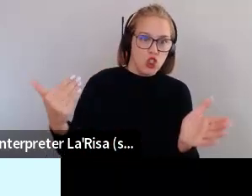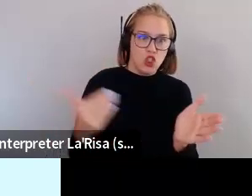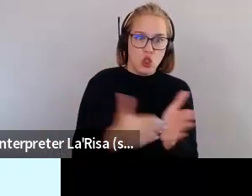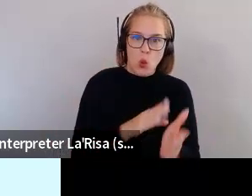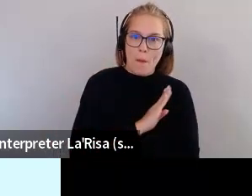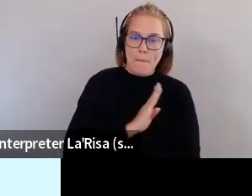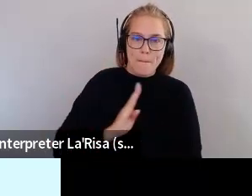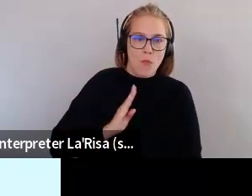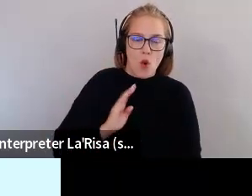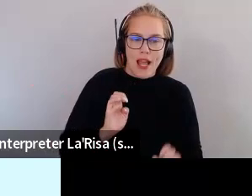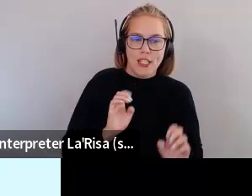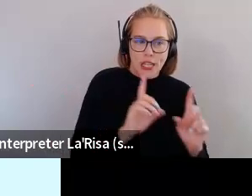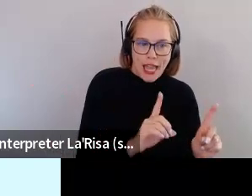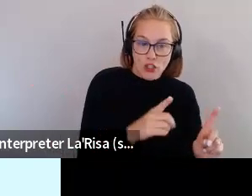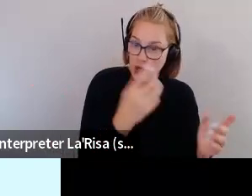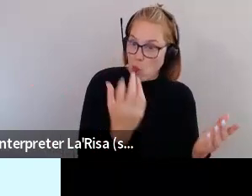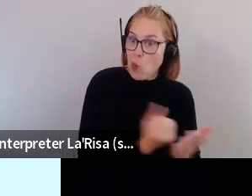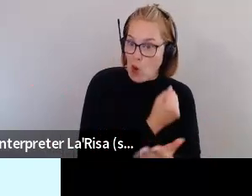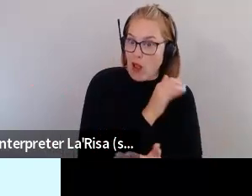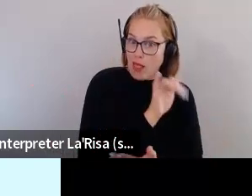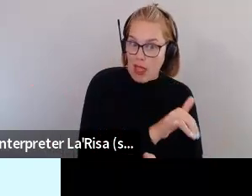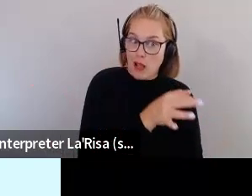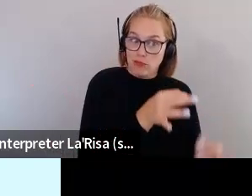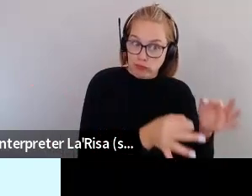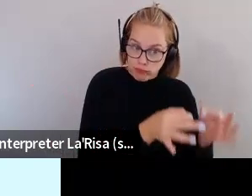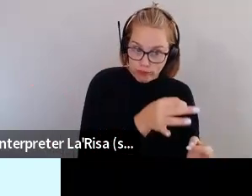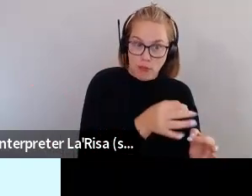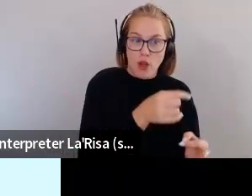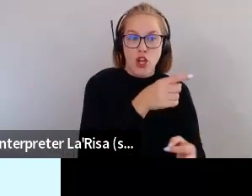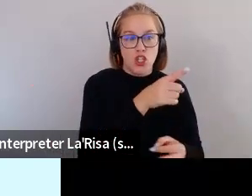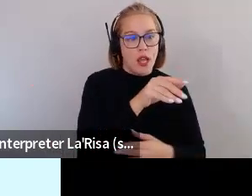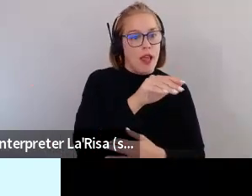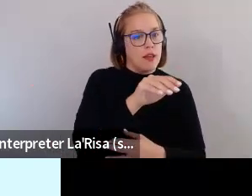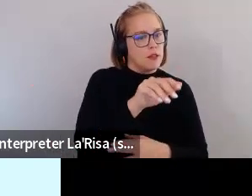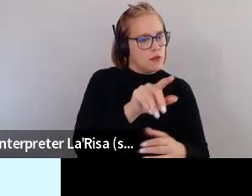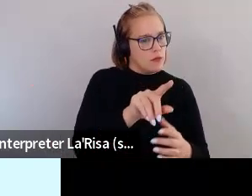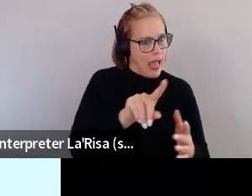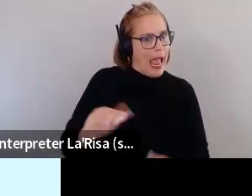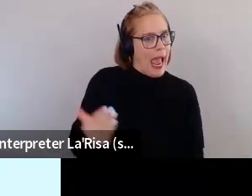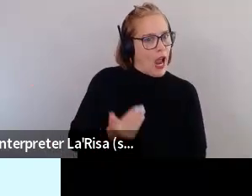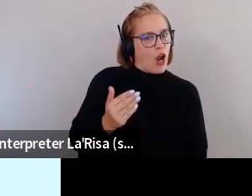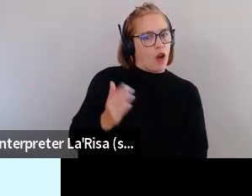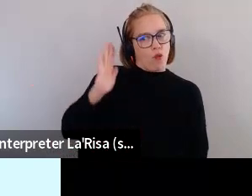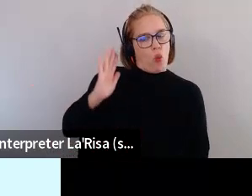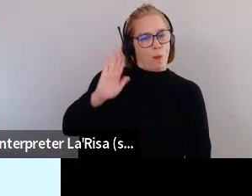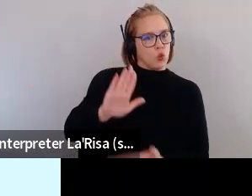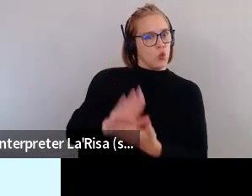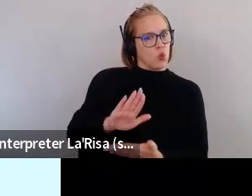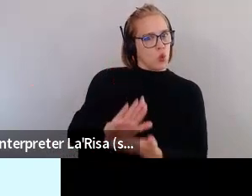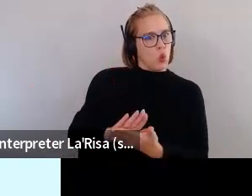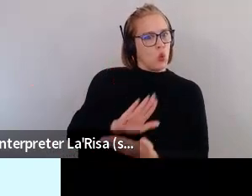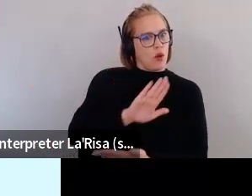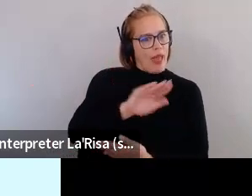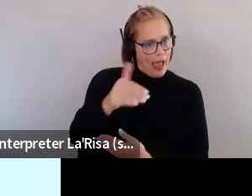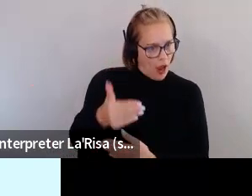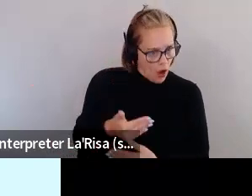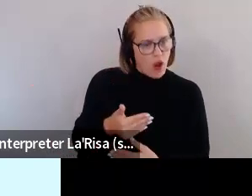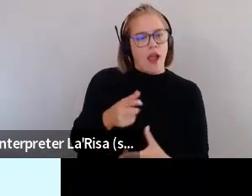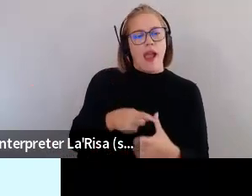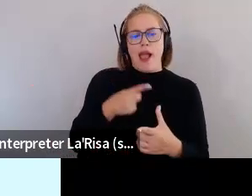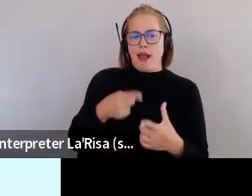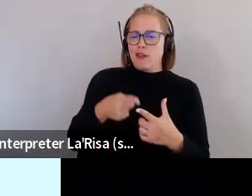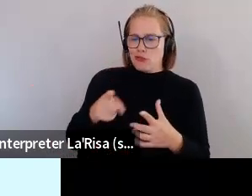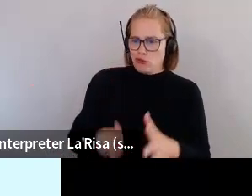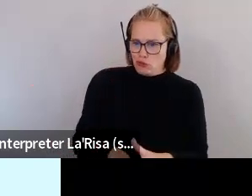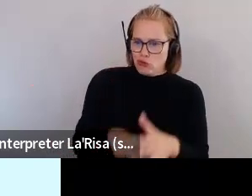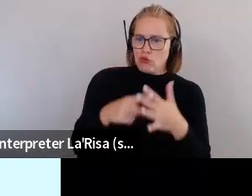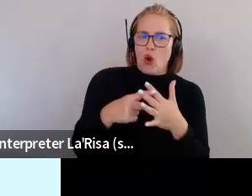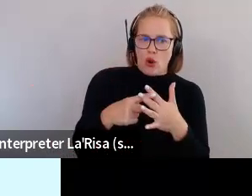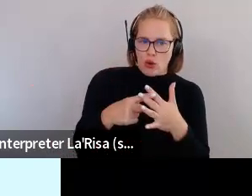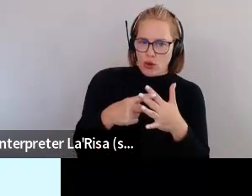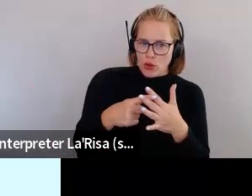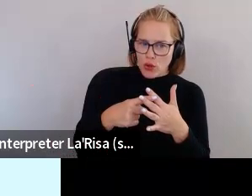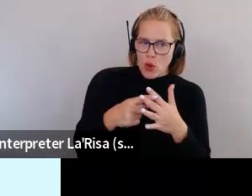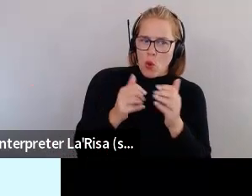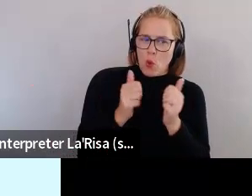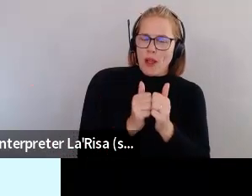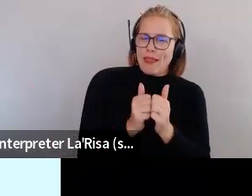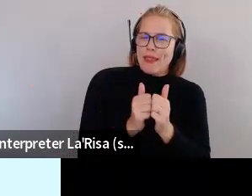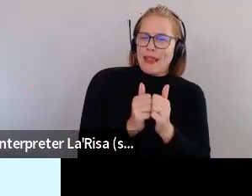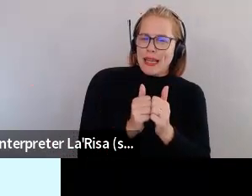state of New York, they would not license her to teach so she sued the